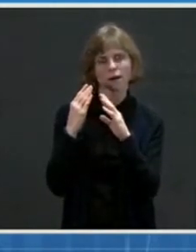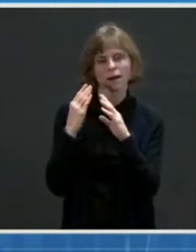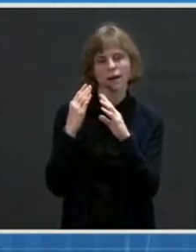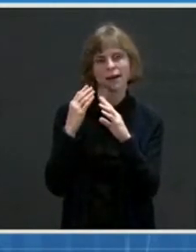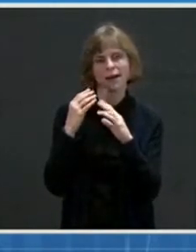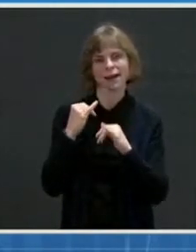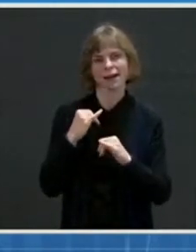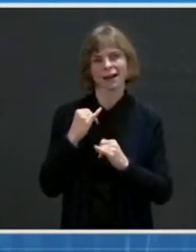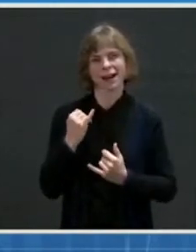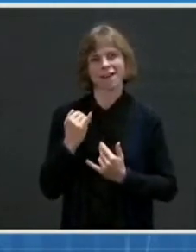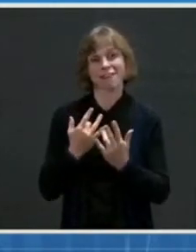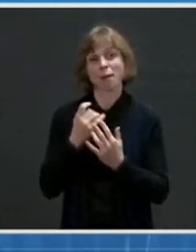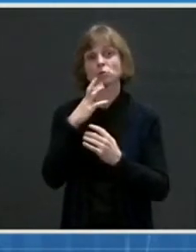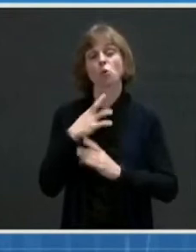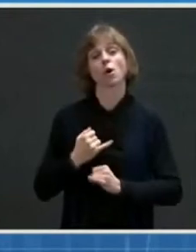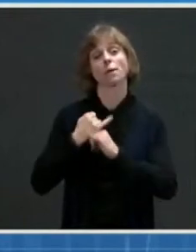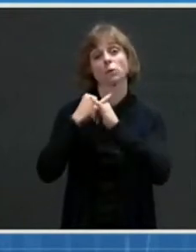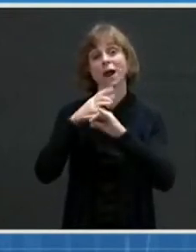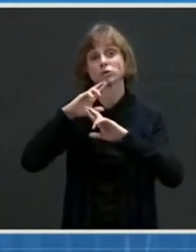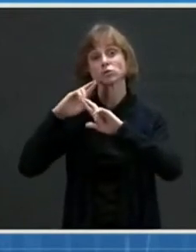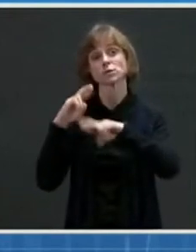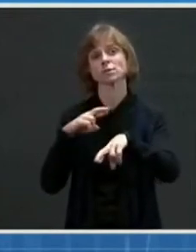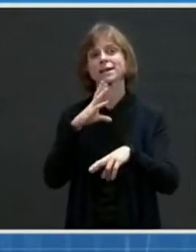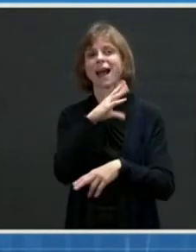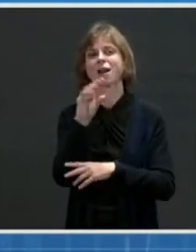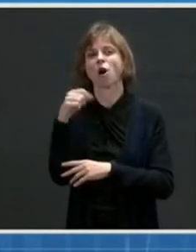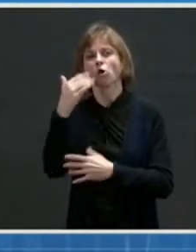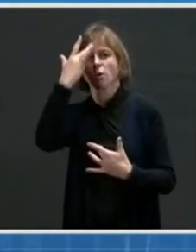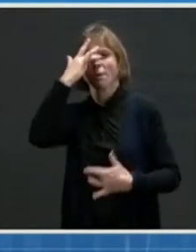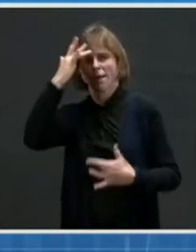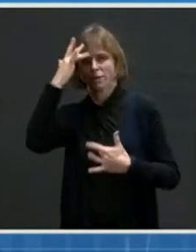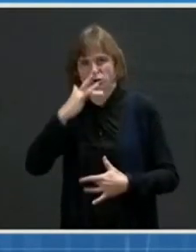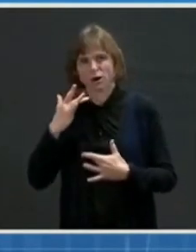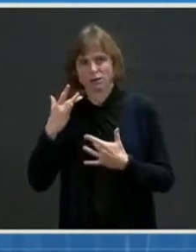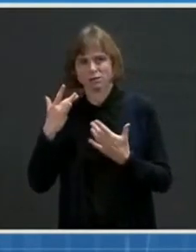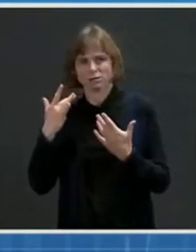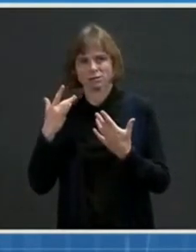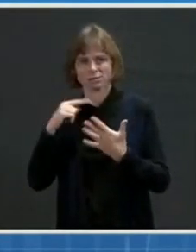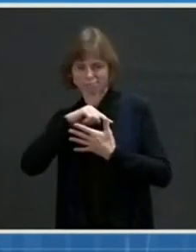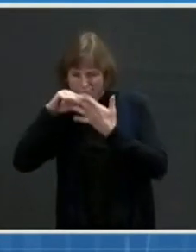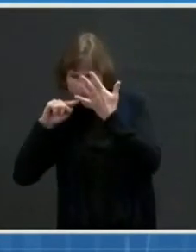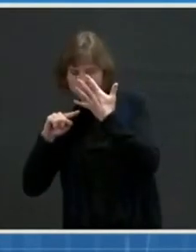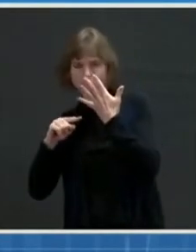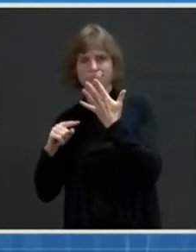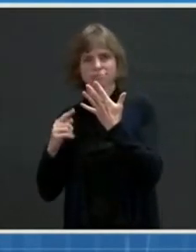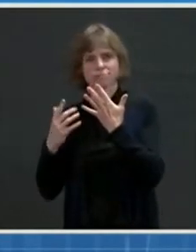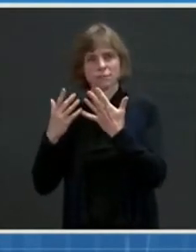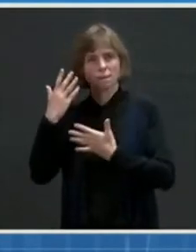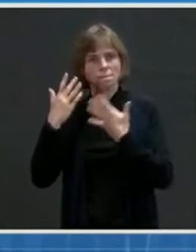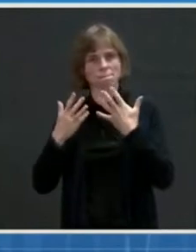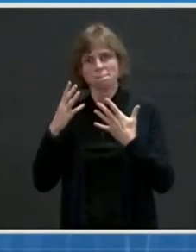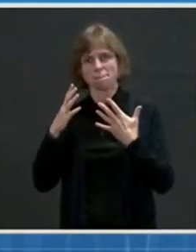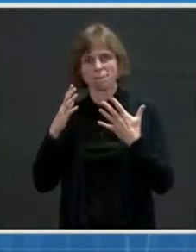GENERALLY AIMED AT BLOCKING AN